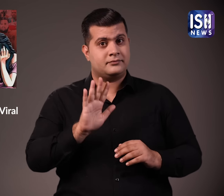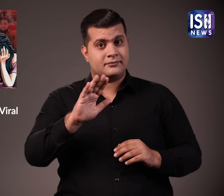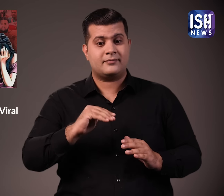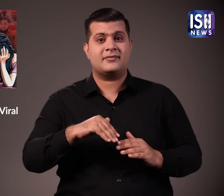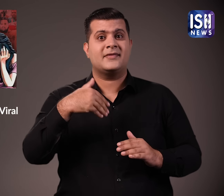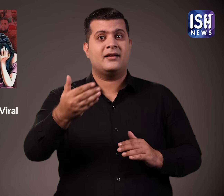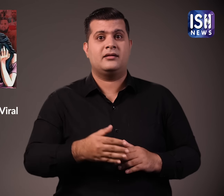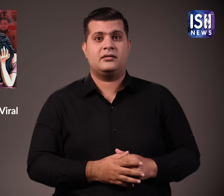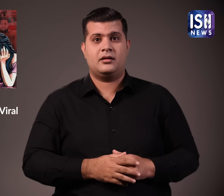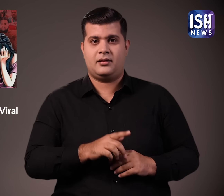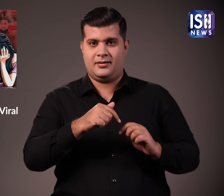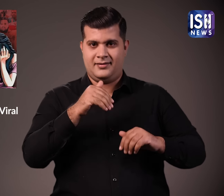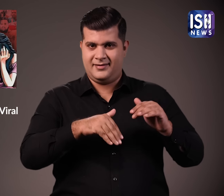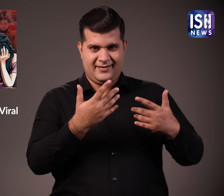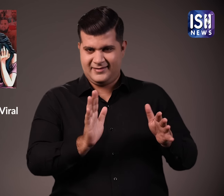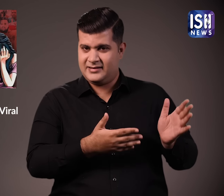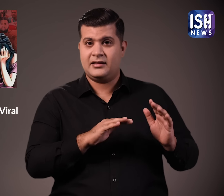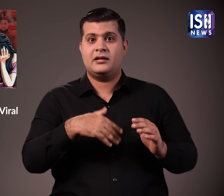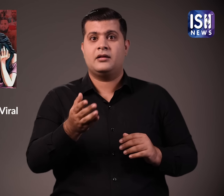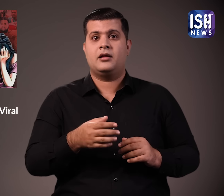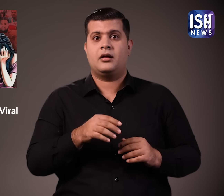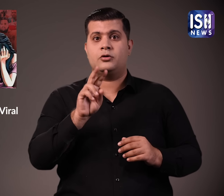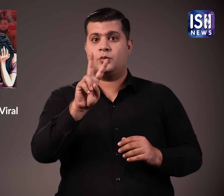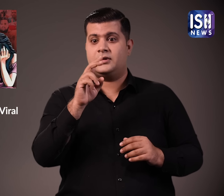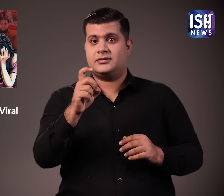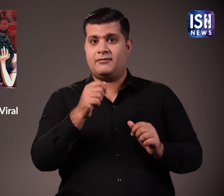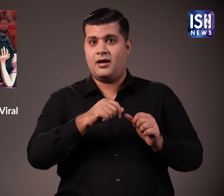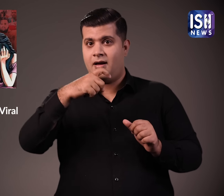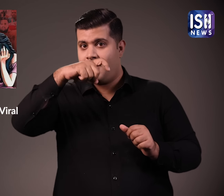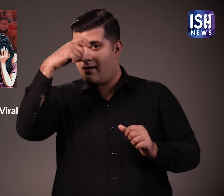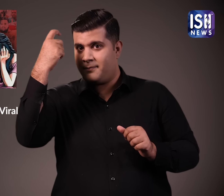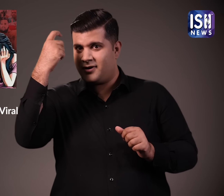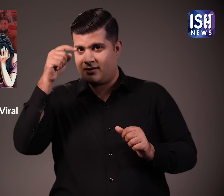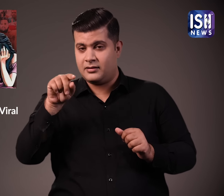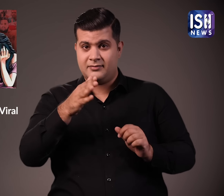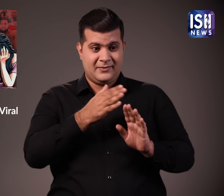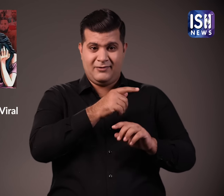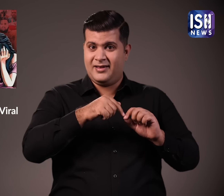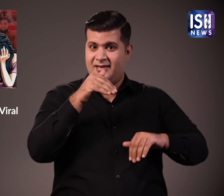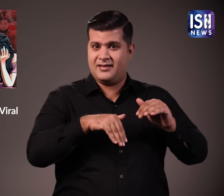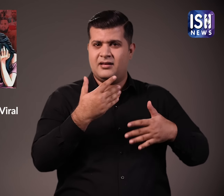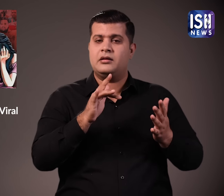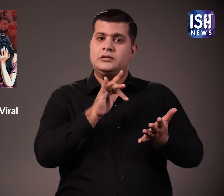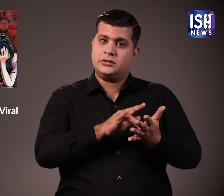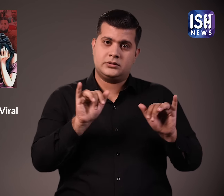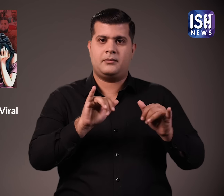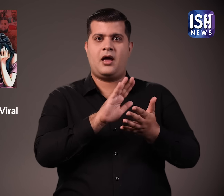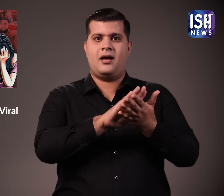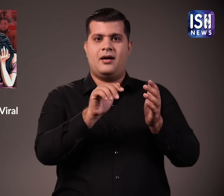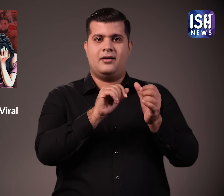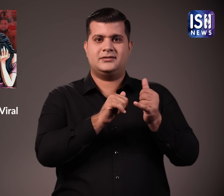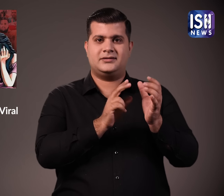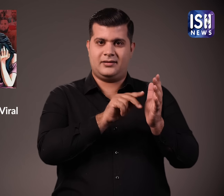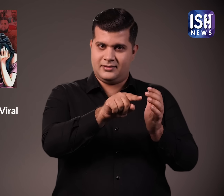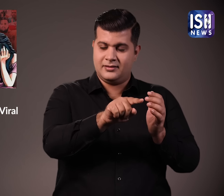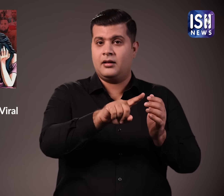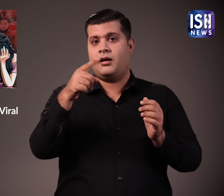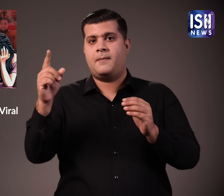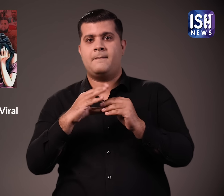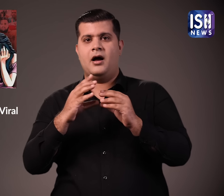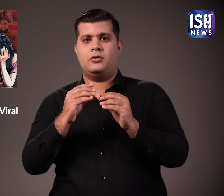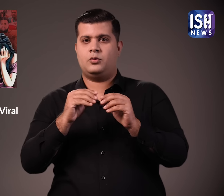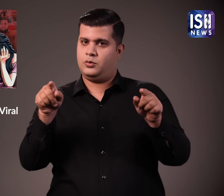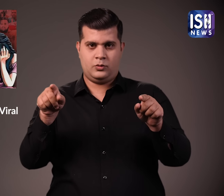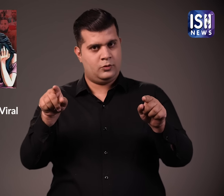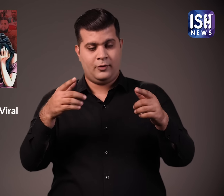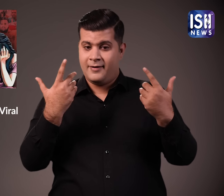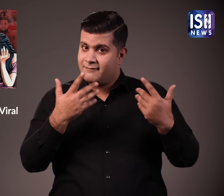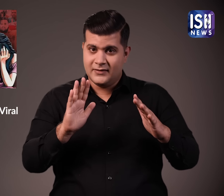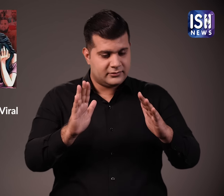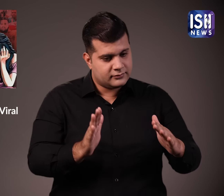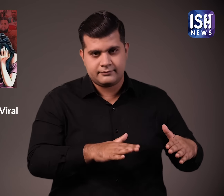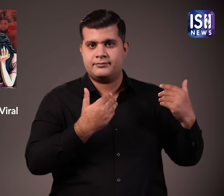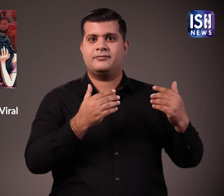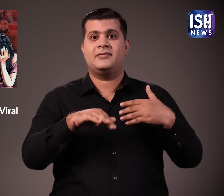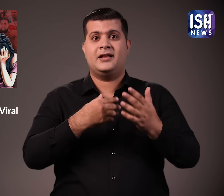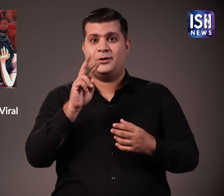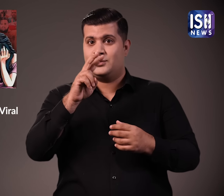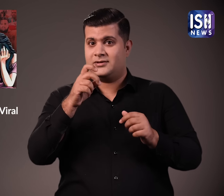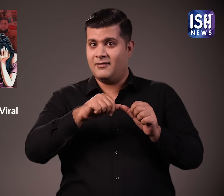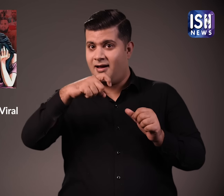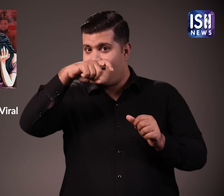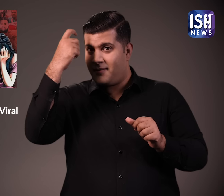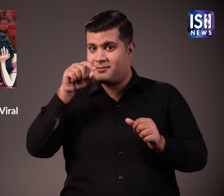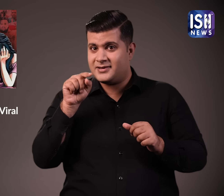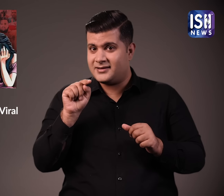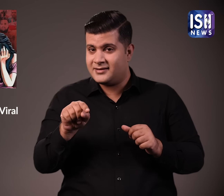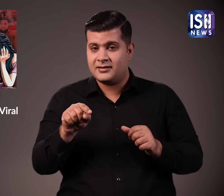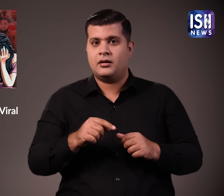The polling in Hassan and Bengaluru was held on the same day and after the polling, next day on 27th April 2024,